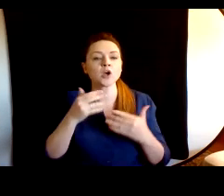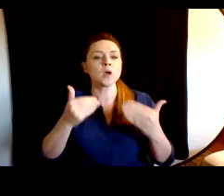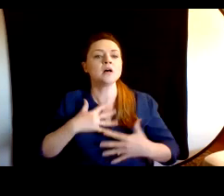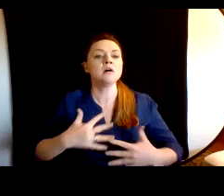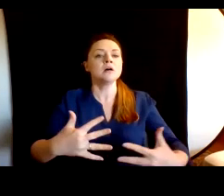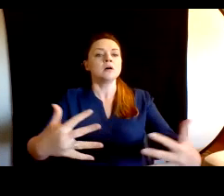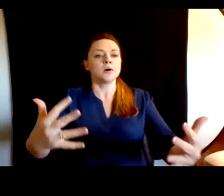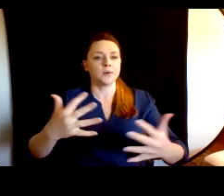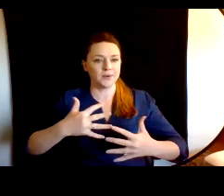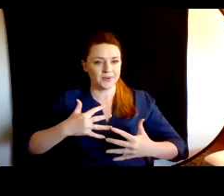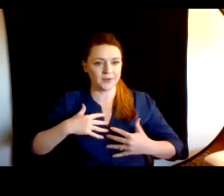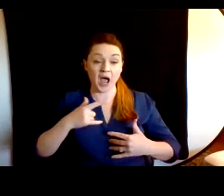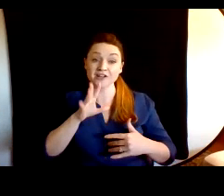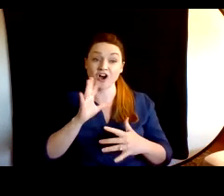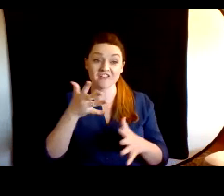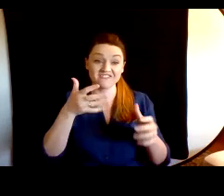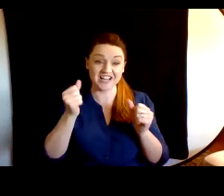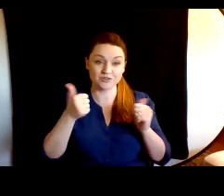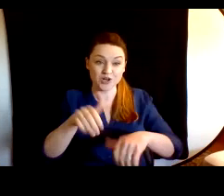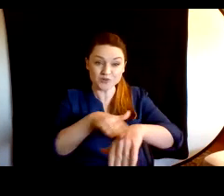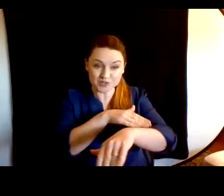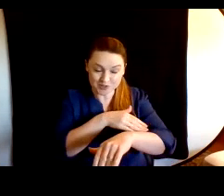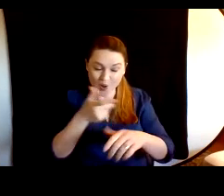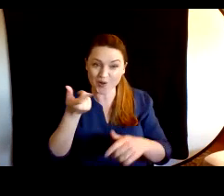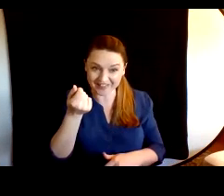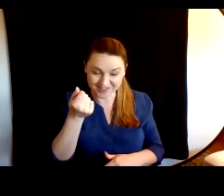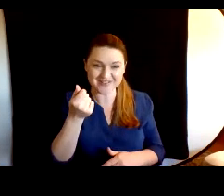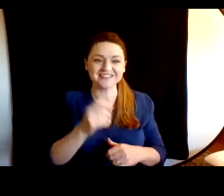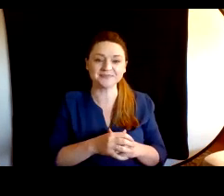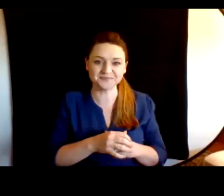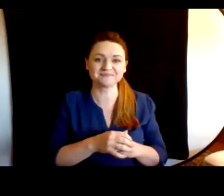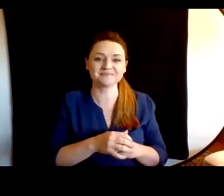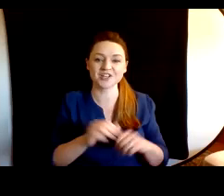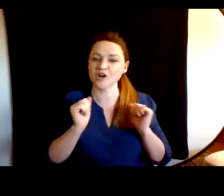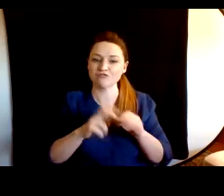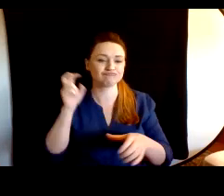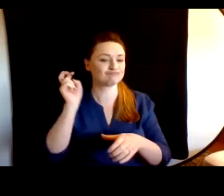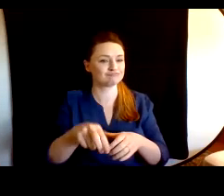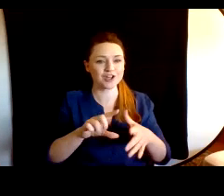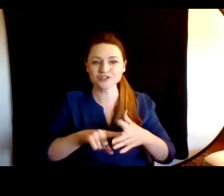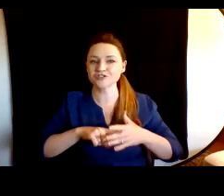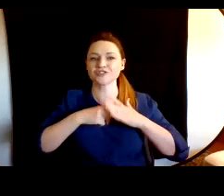I speak rather quickly, so I'm gonna try my best to slow that part down too. And let's jump into the content. Next slide.